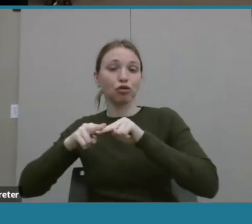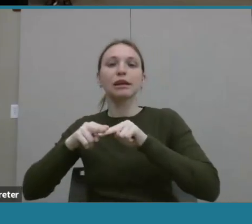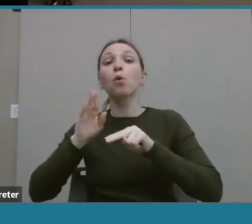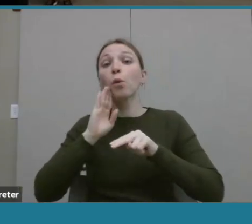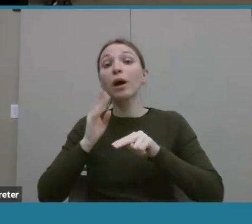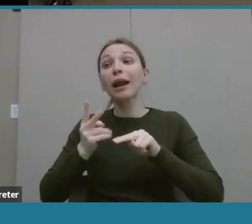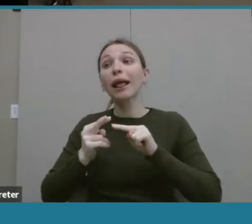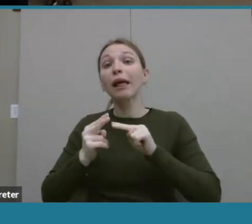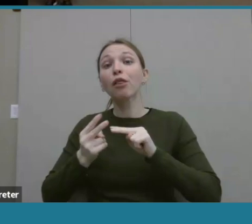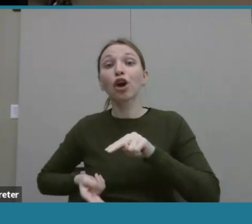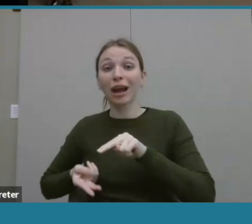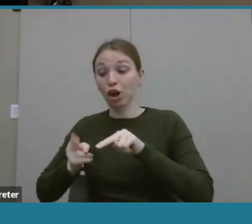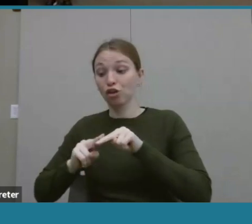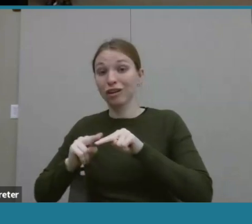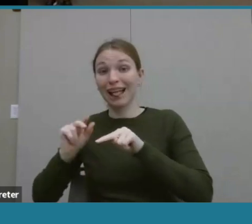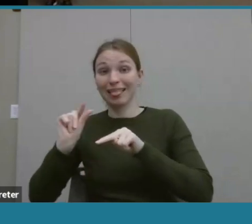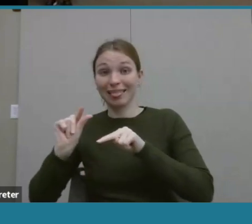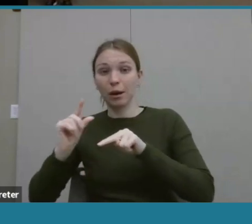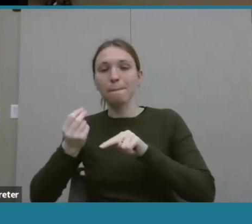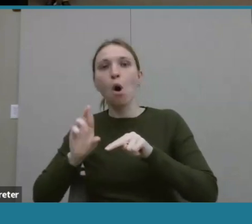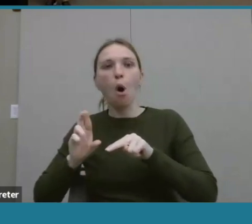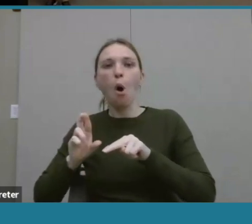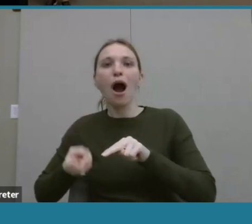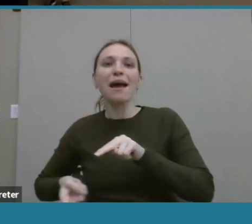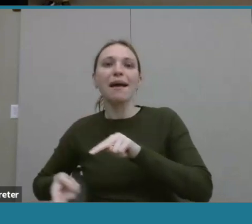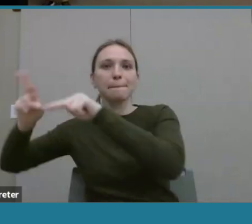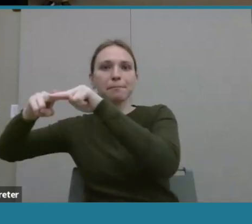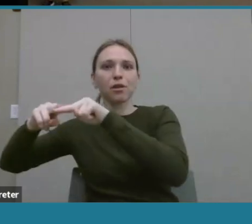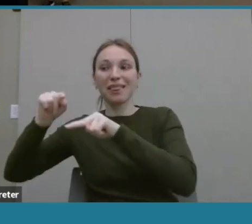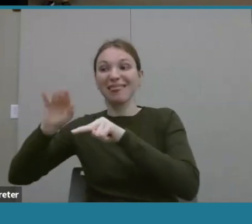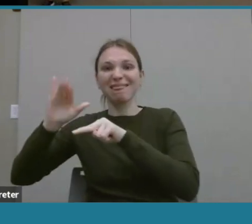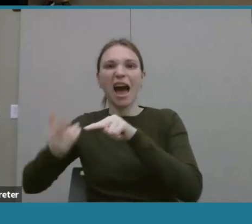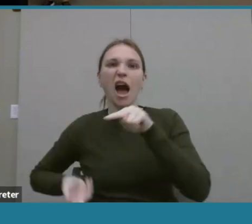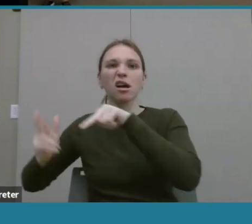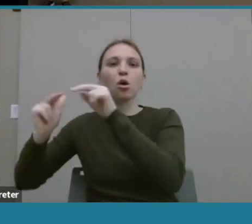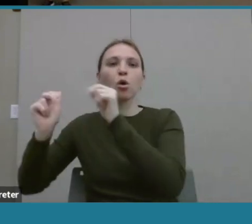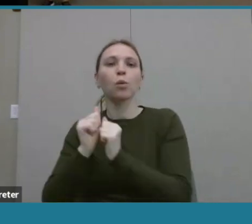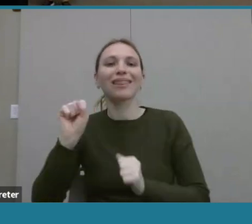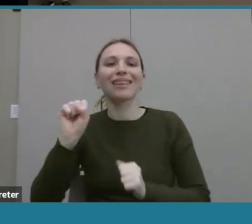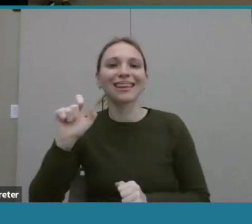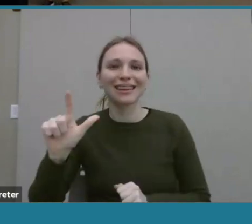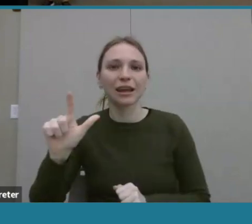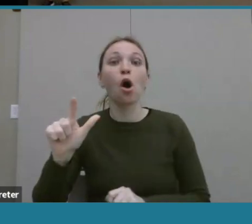case, I think, of the SEAL, increase exponentially from the prototype phase to the final phase, which demonstrated to us that we did make some really